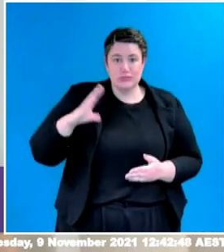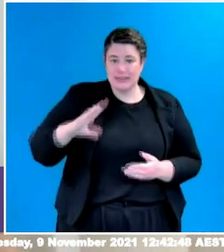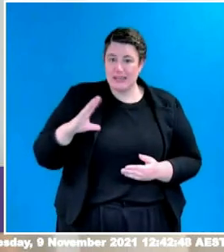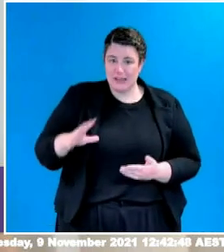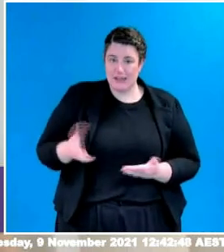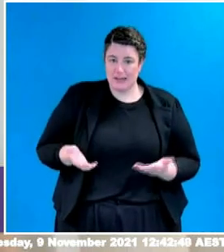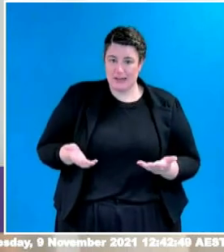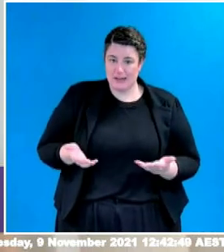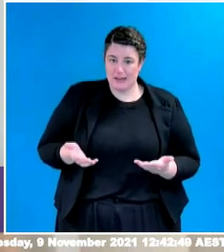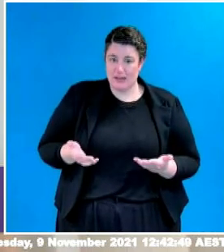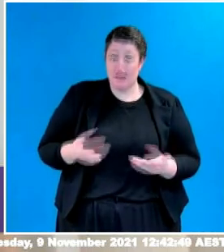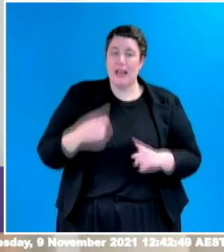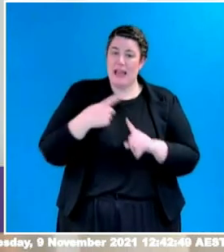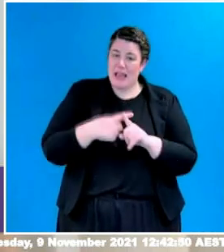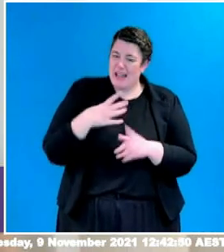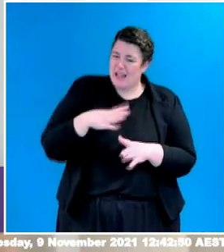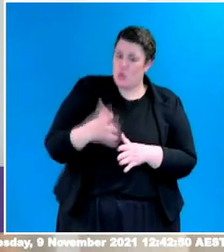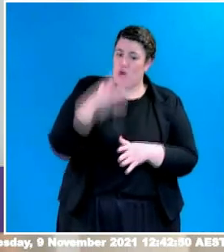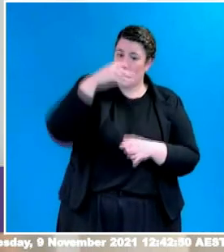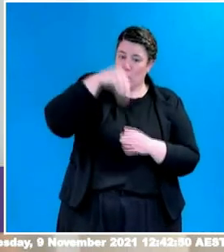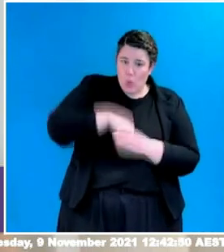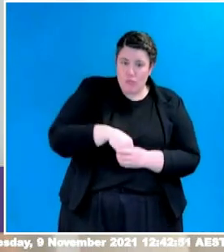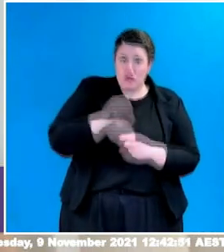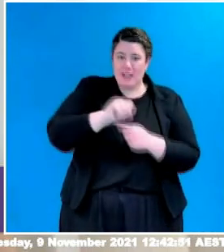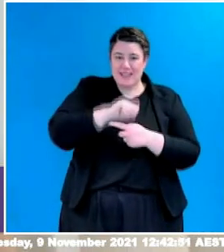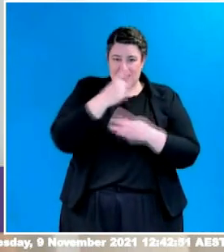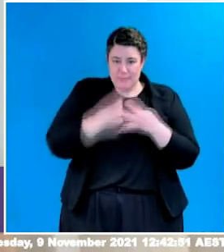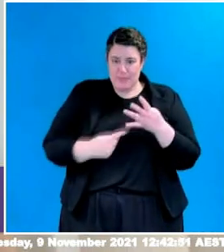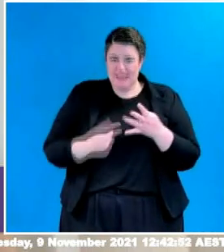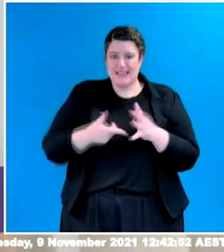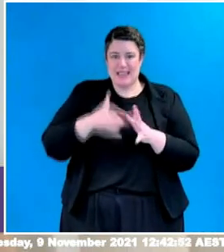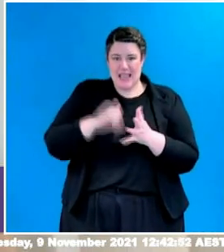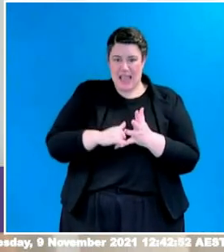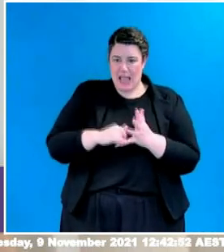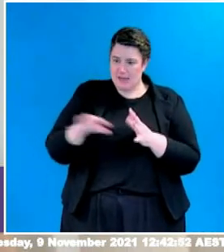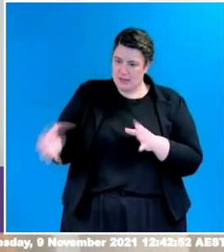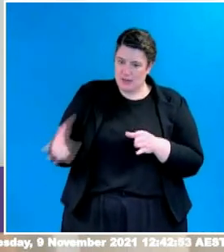work, needs to incorporate disability as a specialist focus.